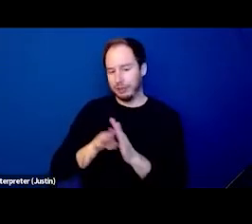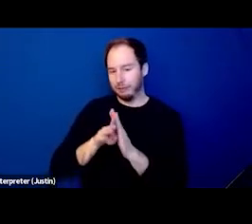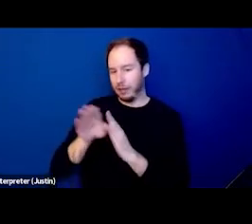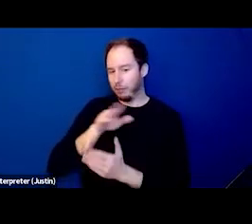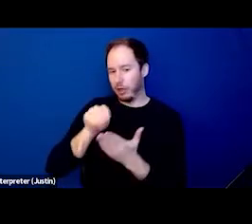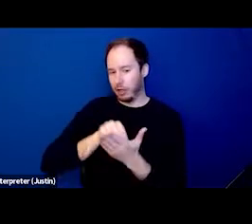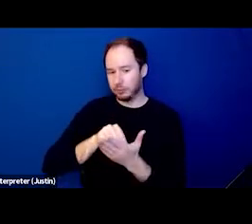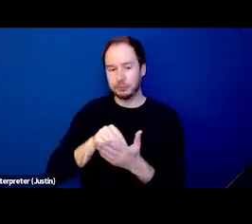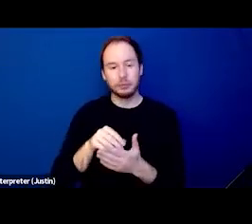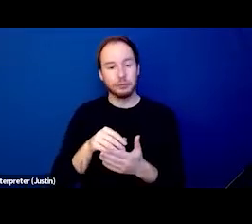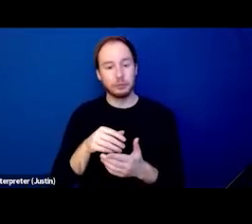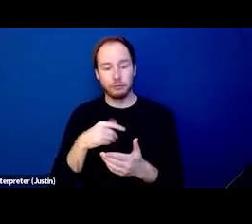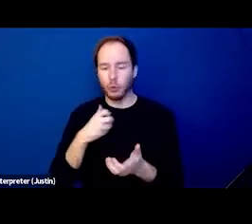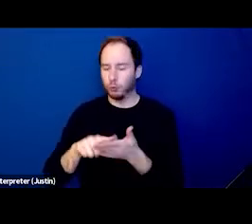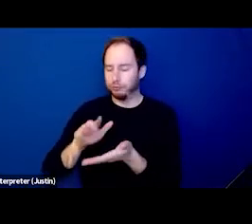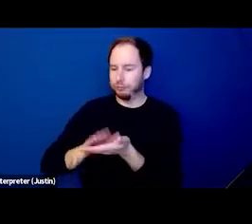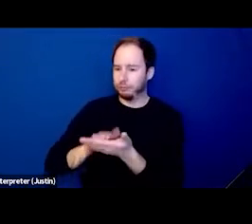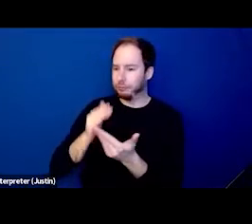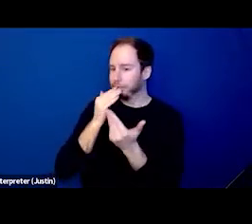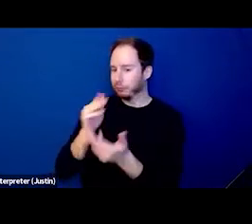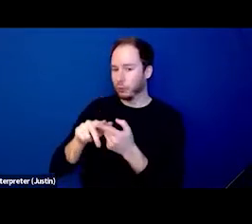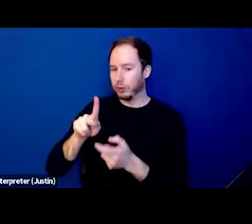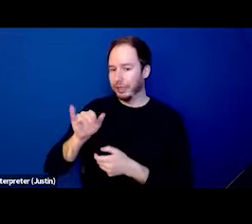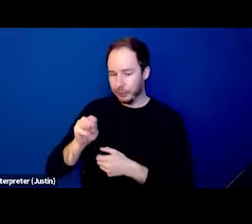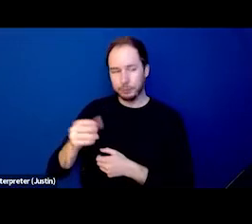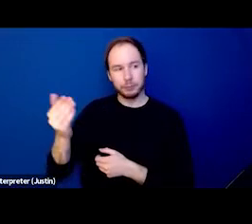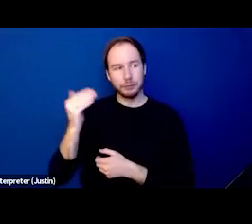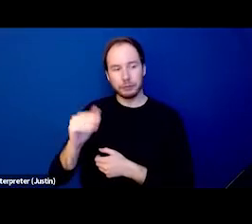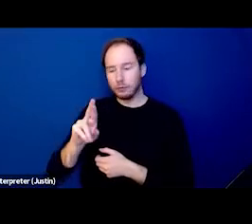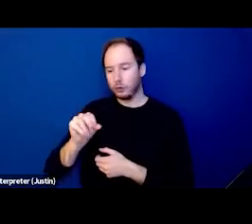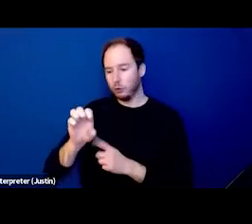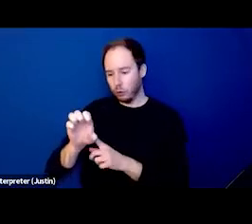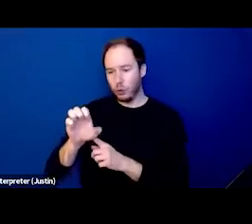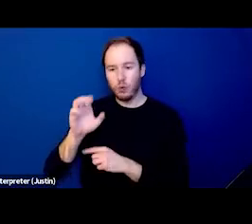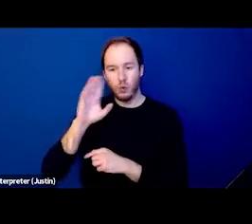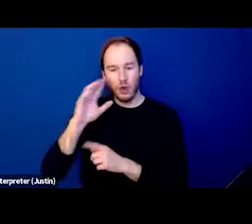And a huge shout out and thanks to Kim and Rose from Wolf River, who you'll be hearing from next,